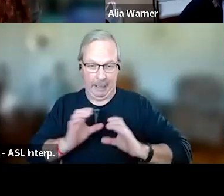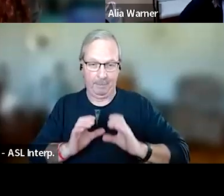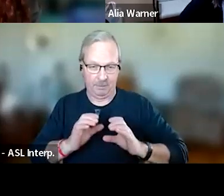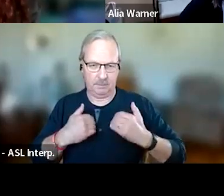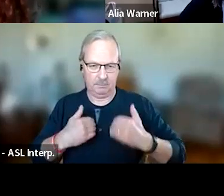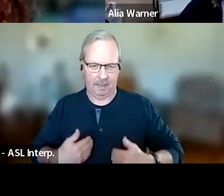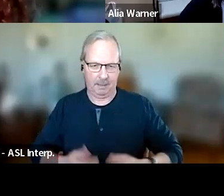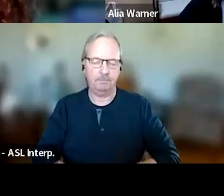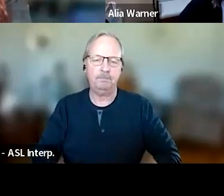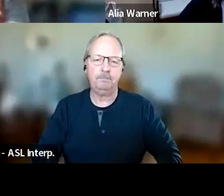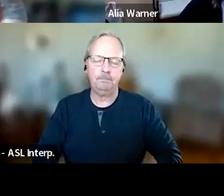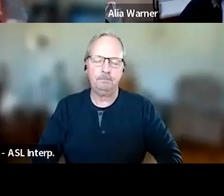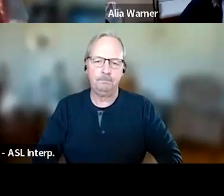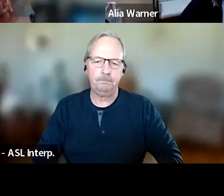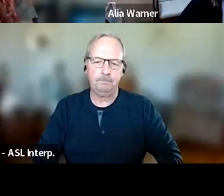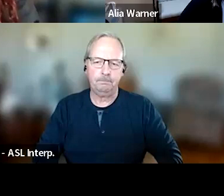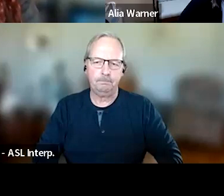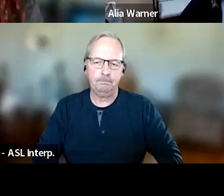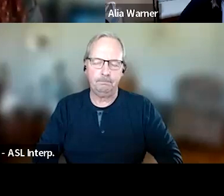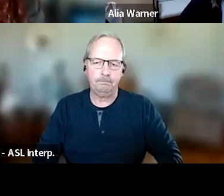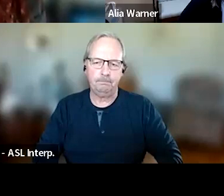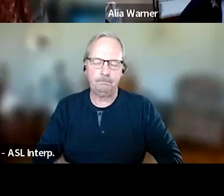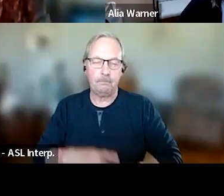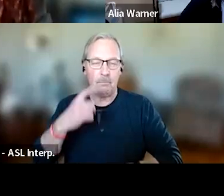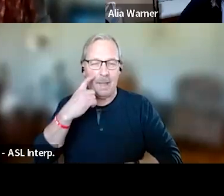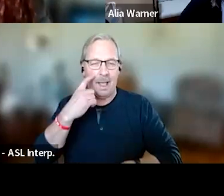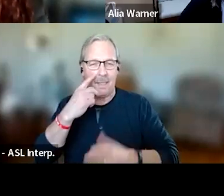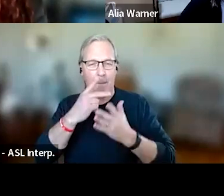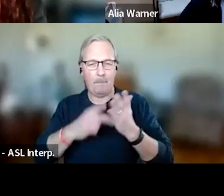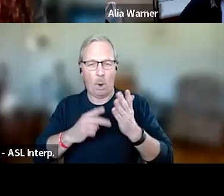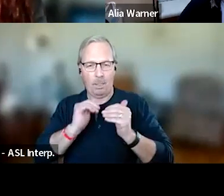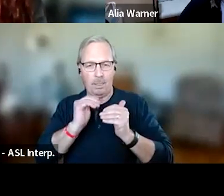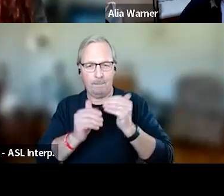Awesome. I think part of the process that is pretty traumatizing too